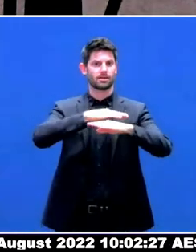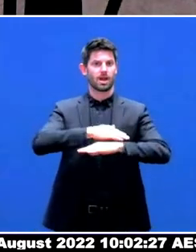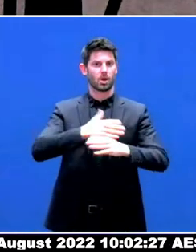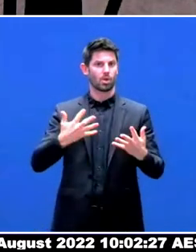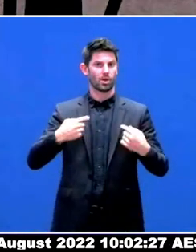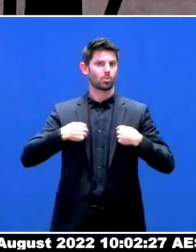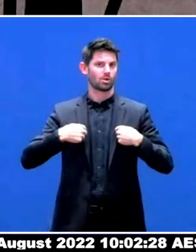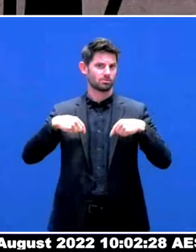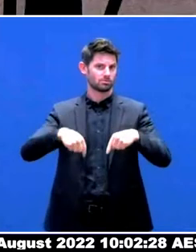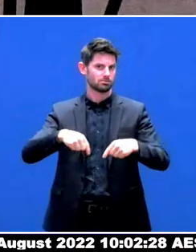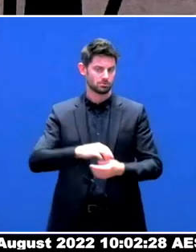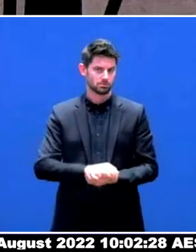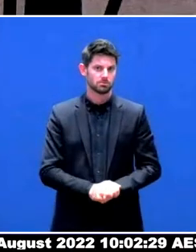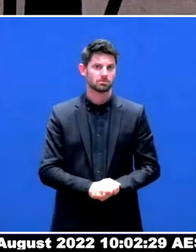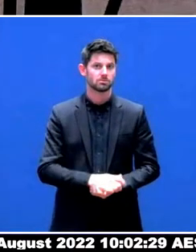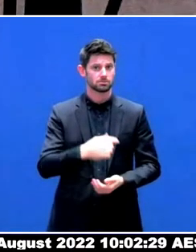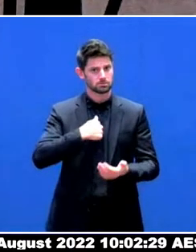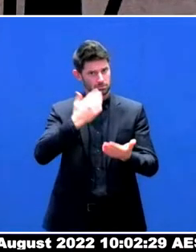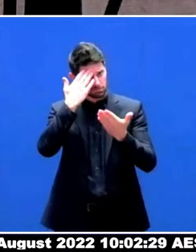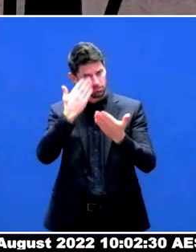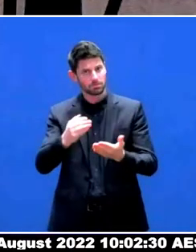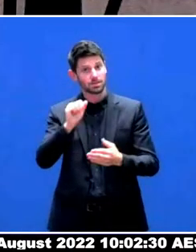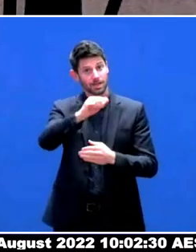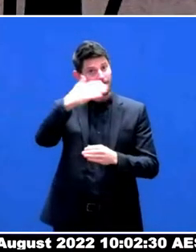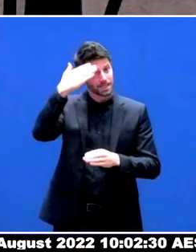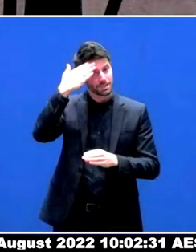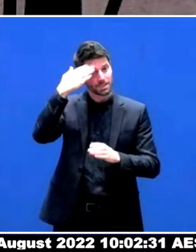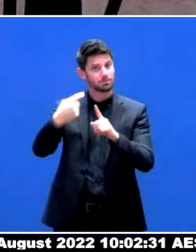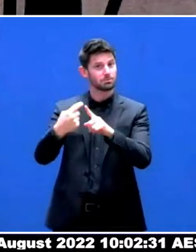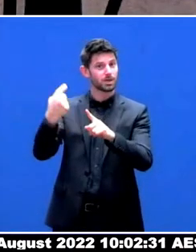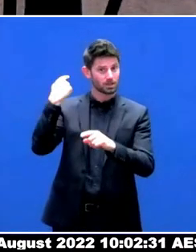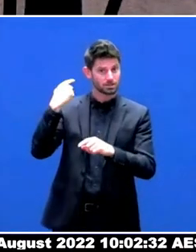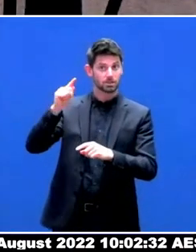We pay our respects to their Elders, past, present and emerging.